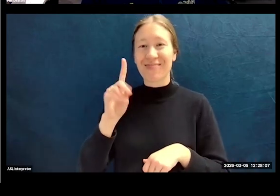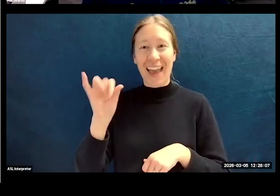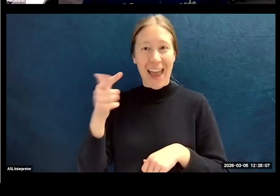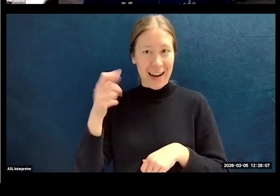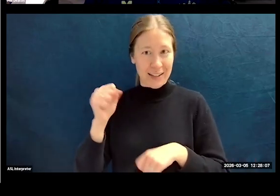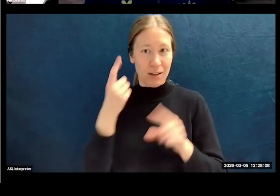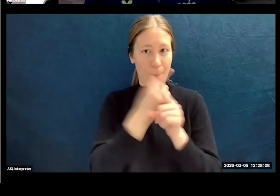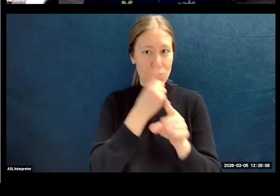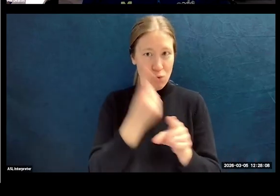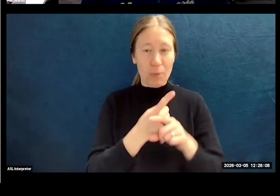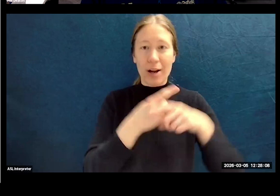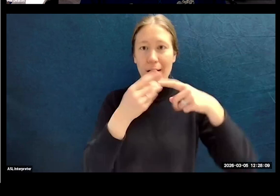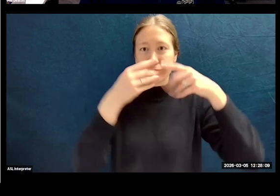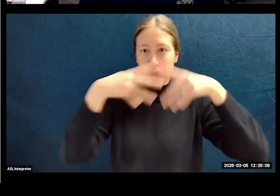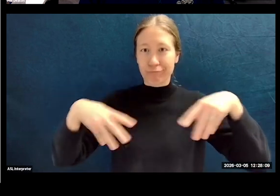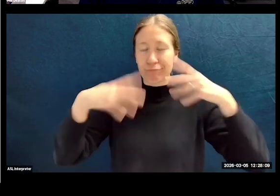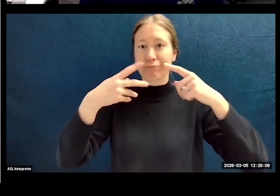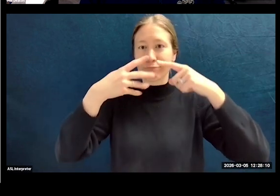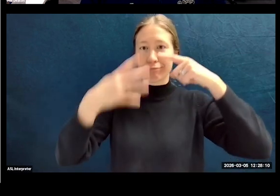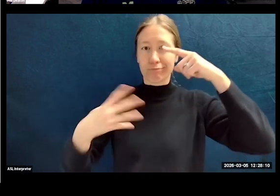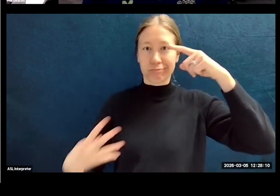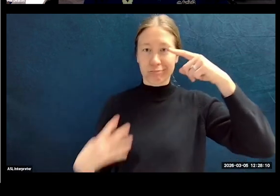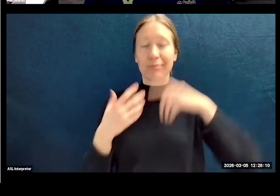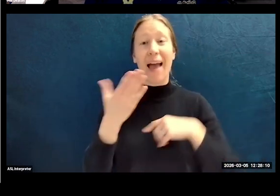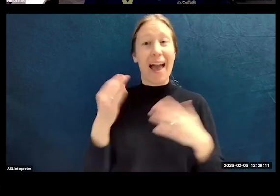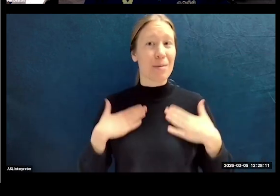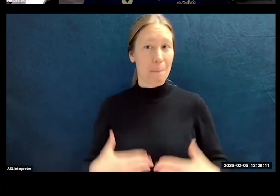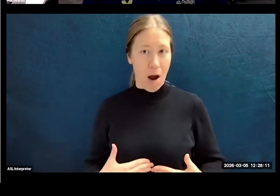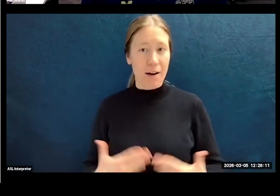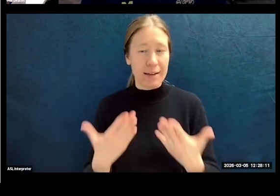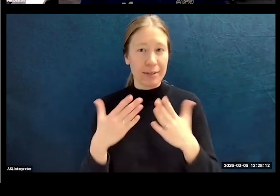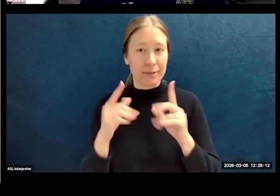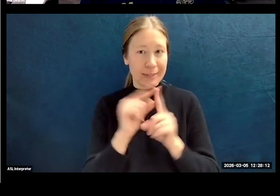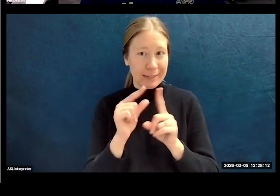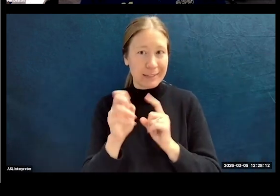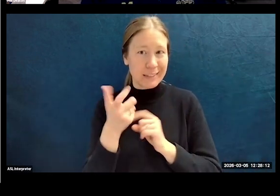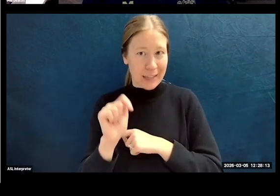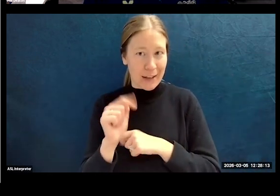and body text to add structure to your document to support assistive technology navigation features.